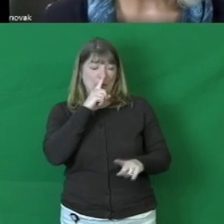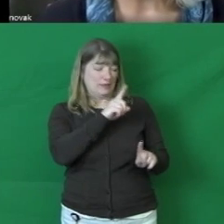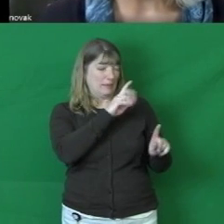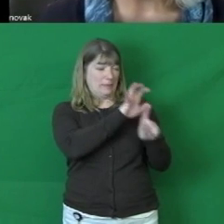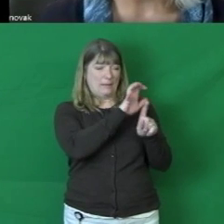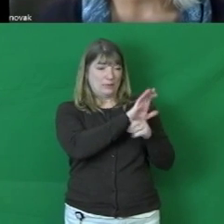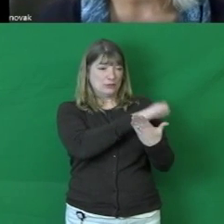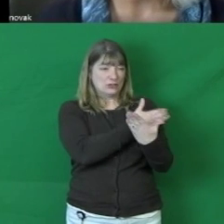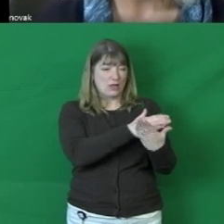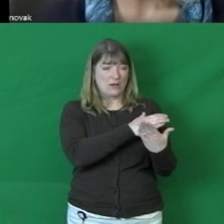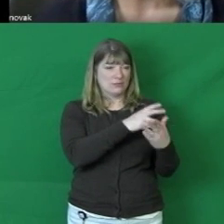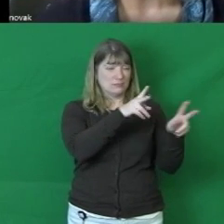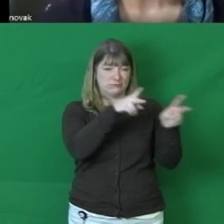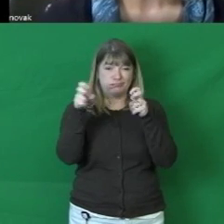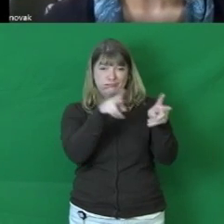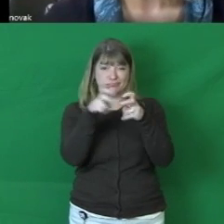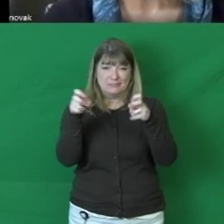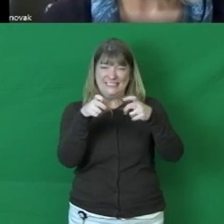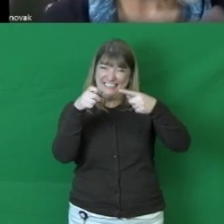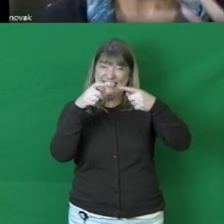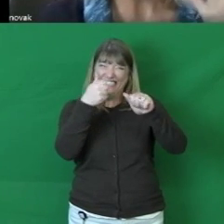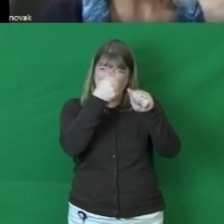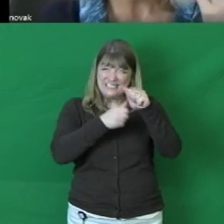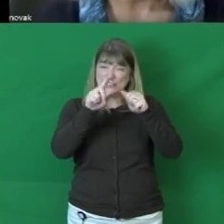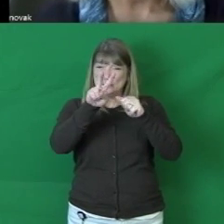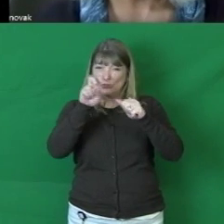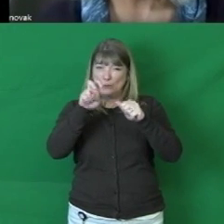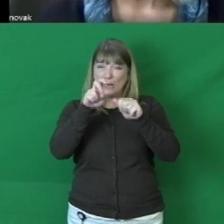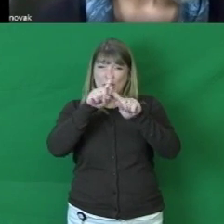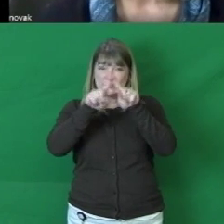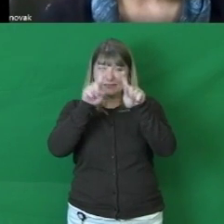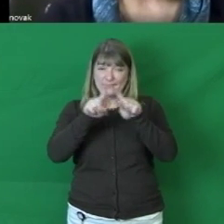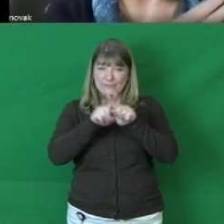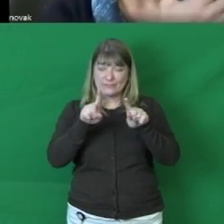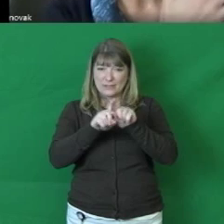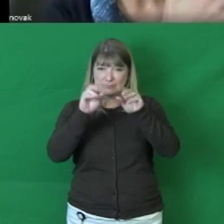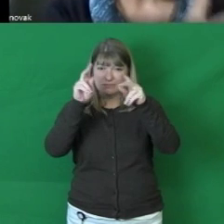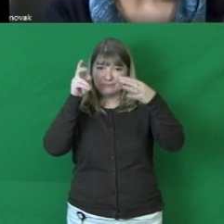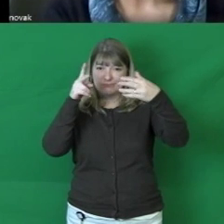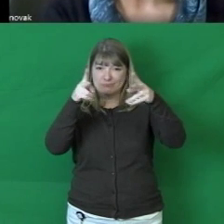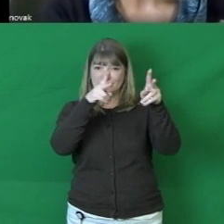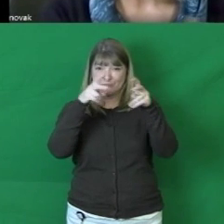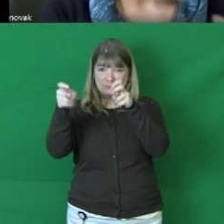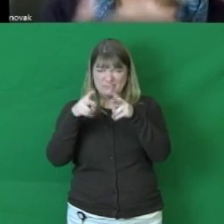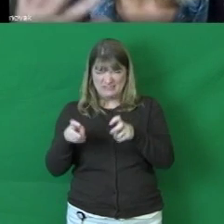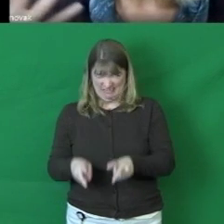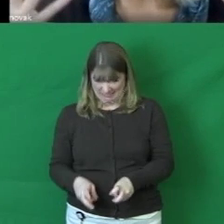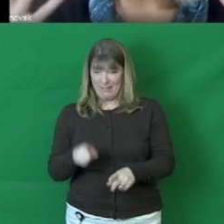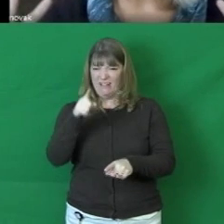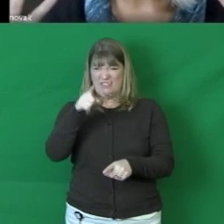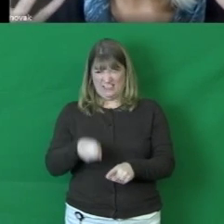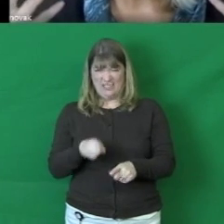200 translations of people's imaginative gloss. Some of them are really bad, and some of them